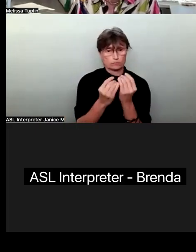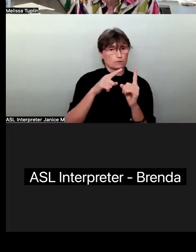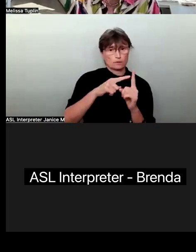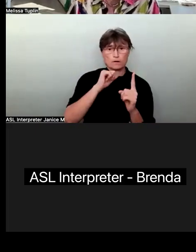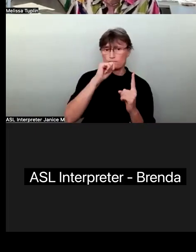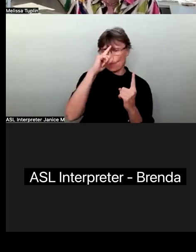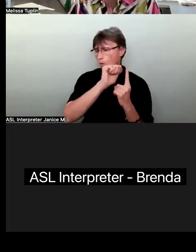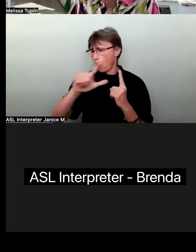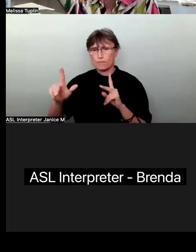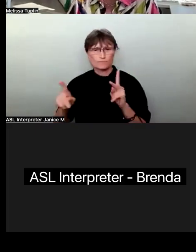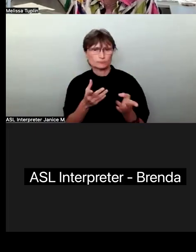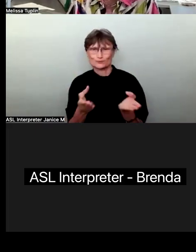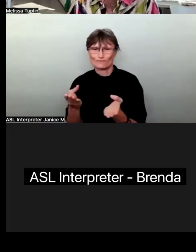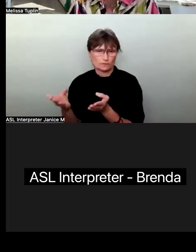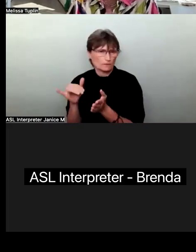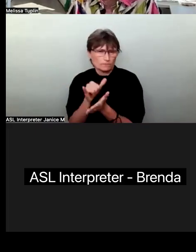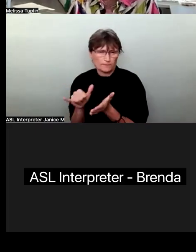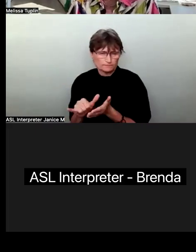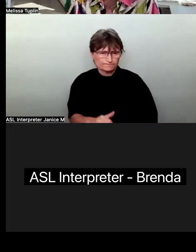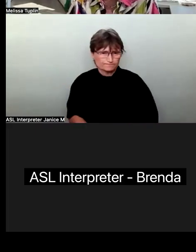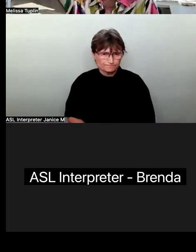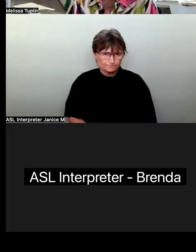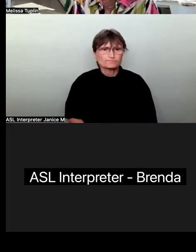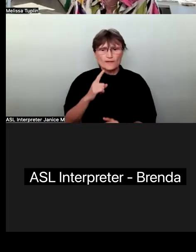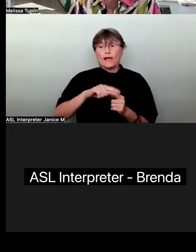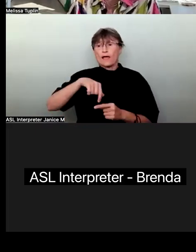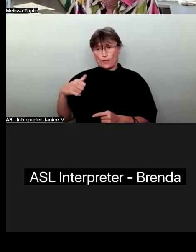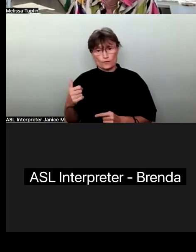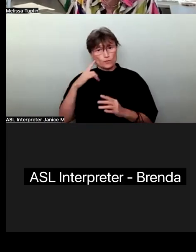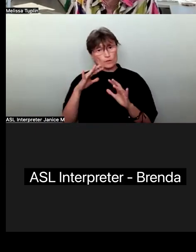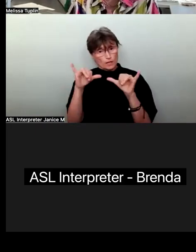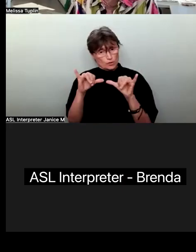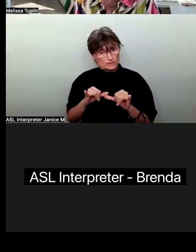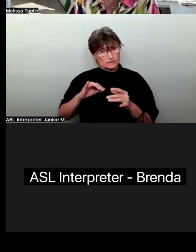This section generally aligns with the second criteria statement. The organization clearly